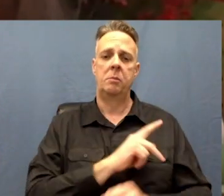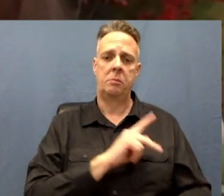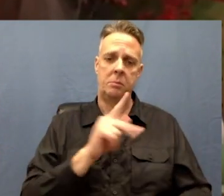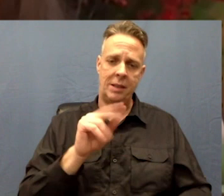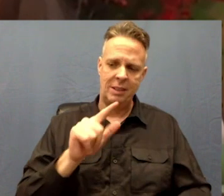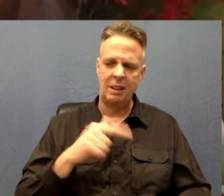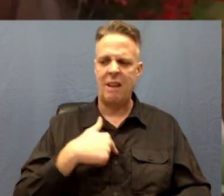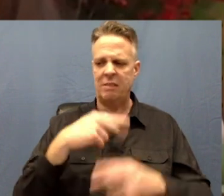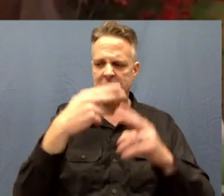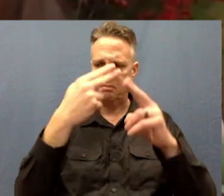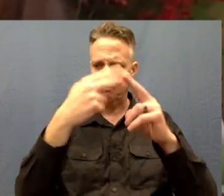STAFFERS POLLYANNE, DANIEL McARDLE-JAIMES, AND PERLA, AND